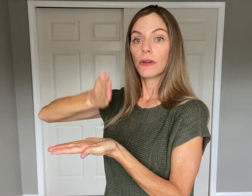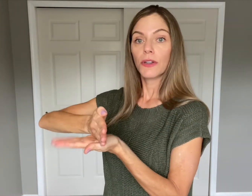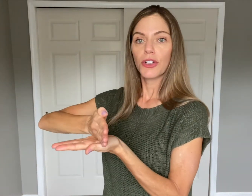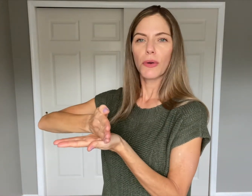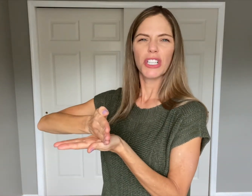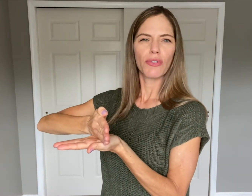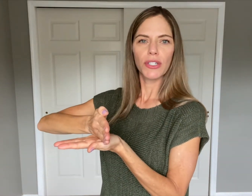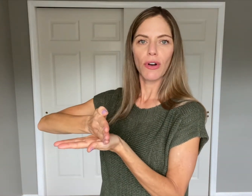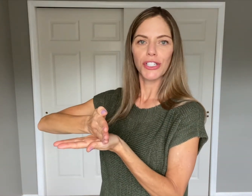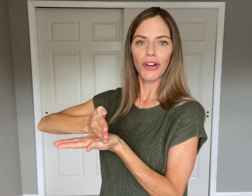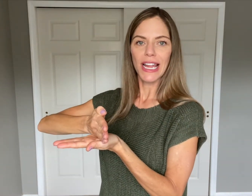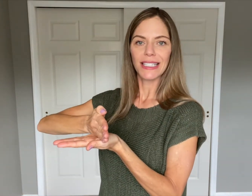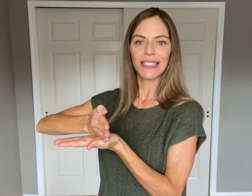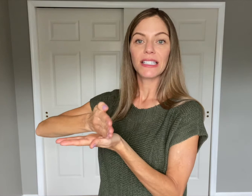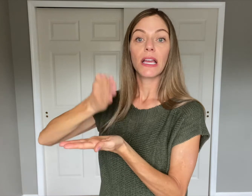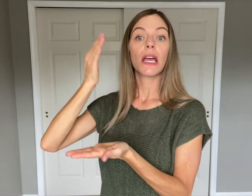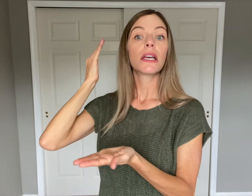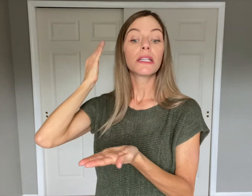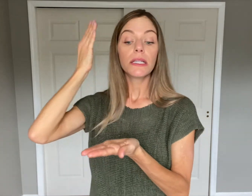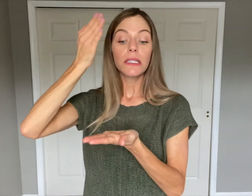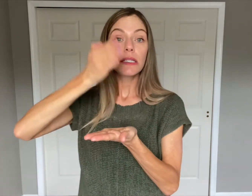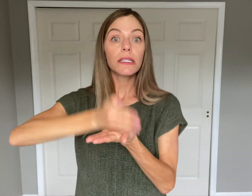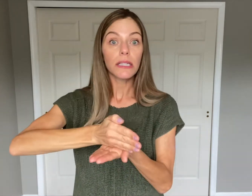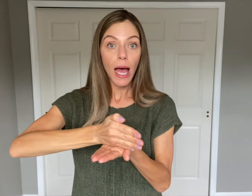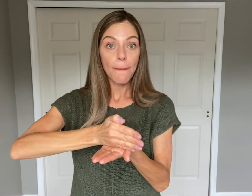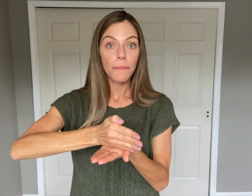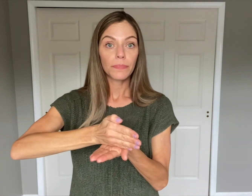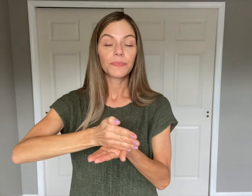You're going to crisscross your hands. "Stop"